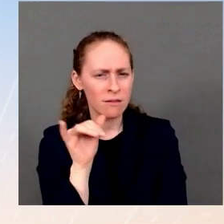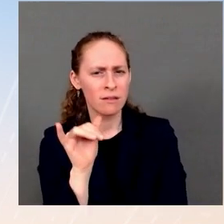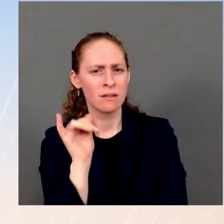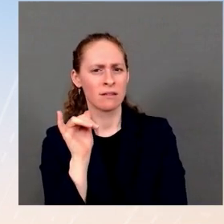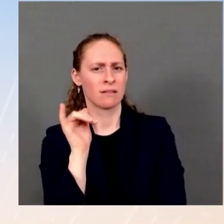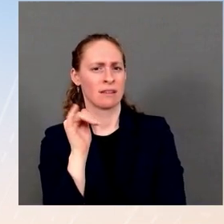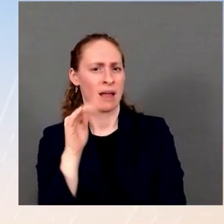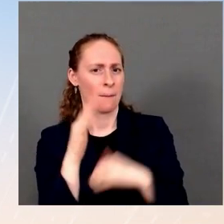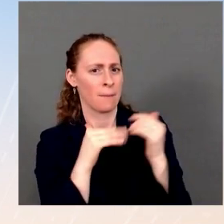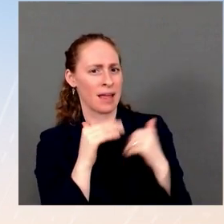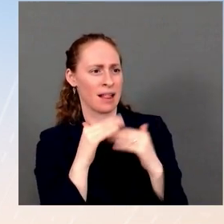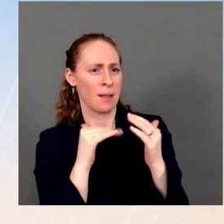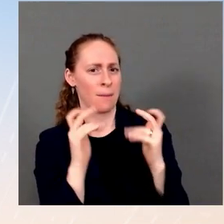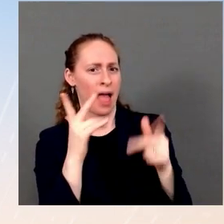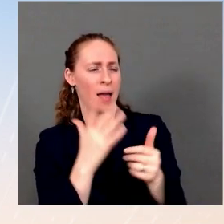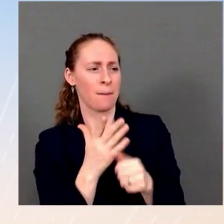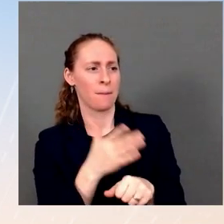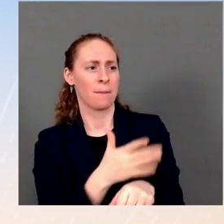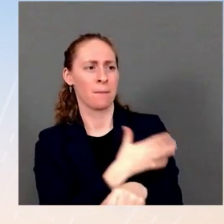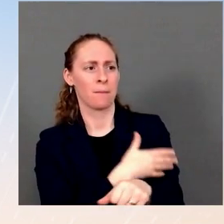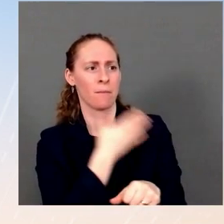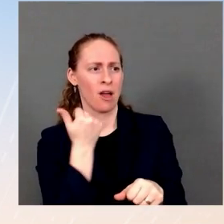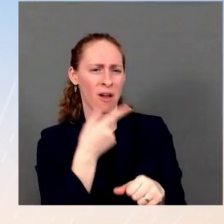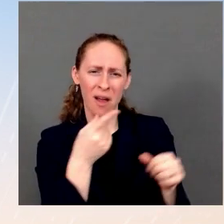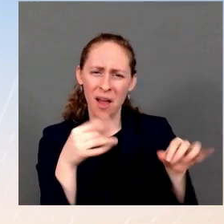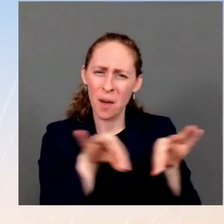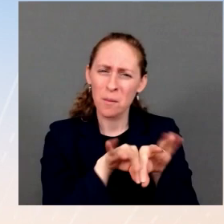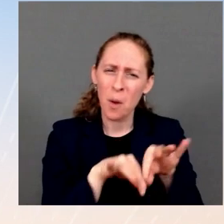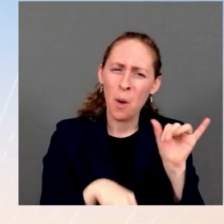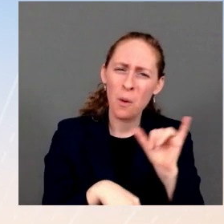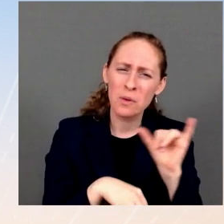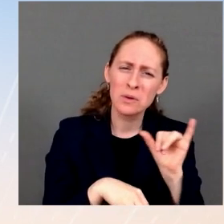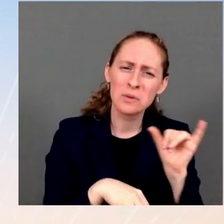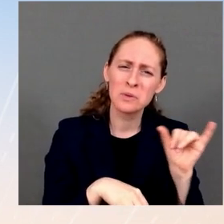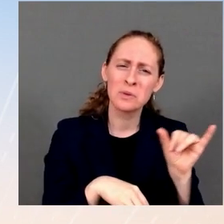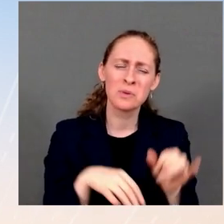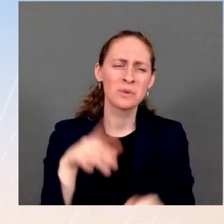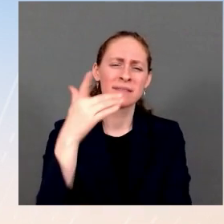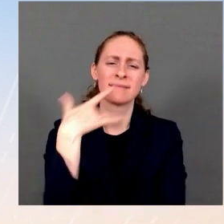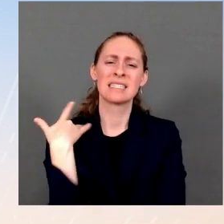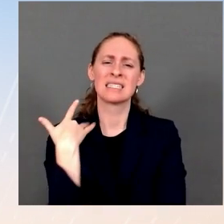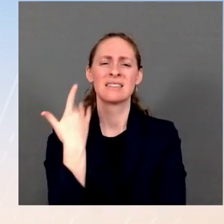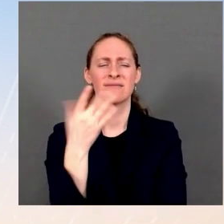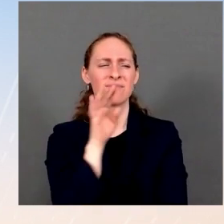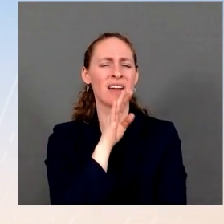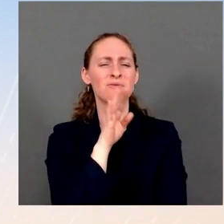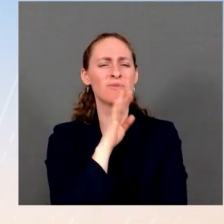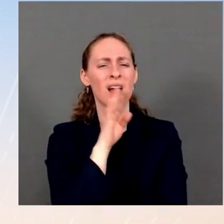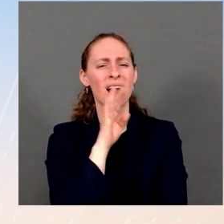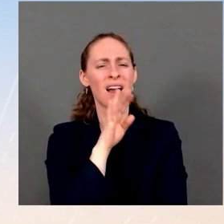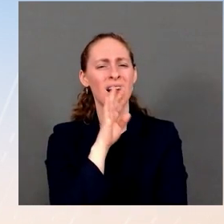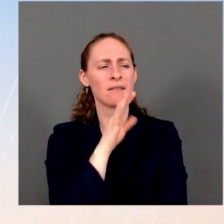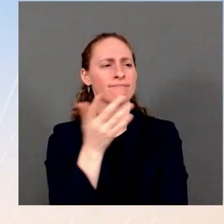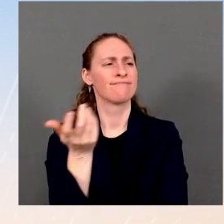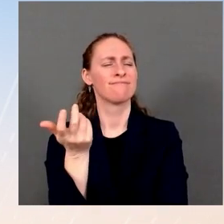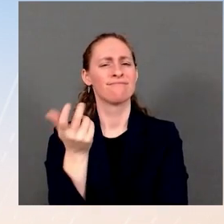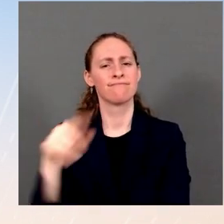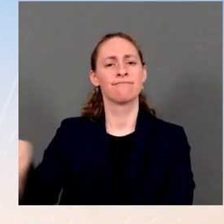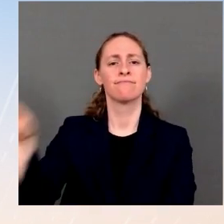And there is a great deal of frustration from, you know, activists, voting rights activists about that. So, I guess, how do you address that: